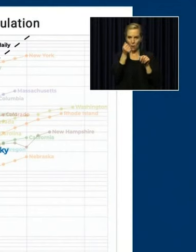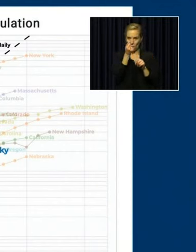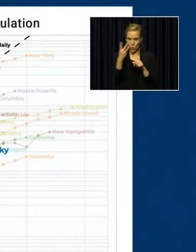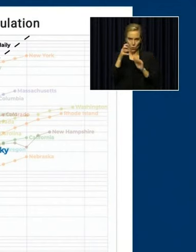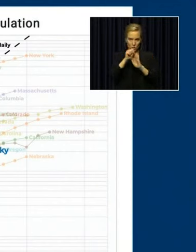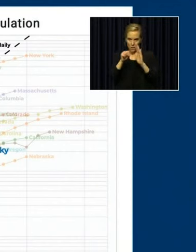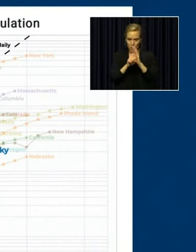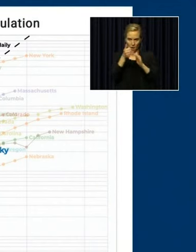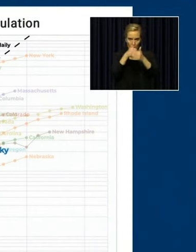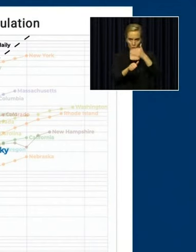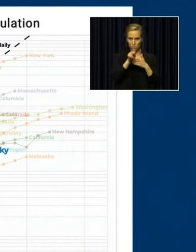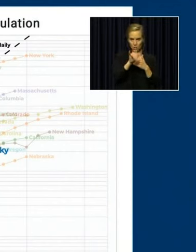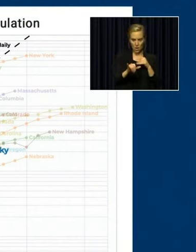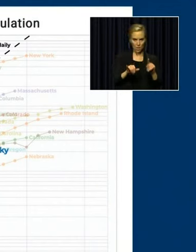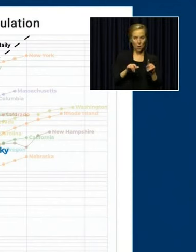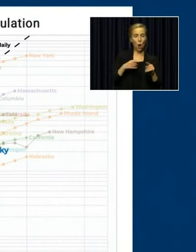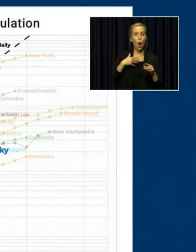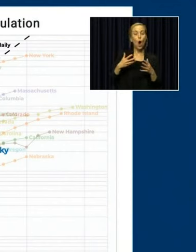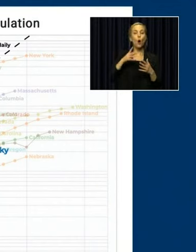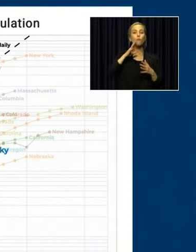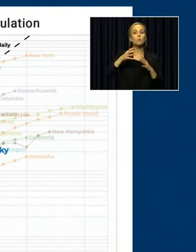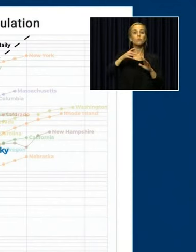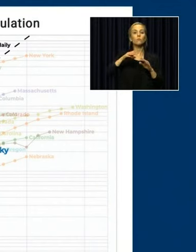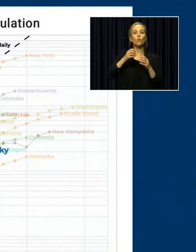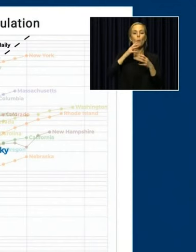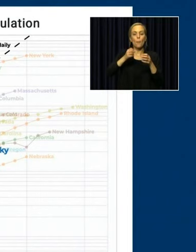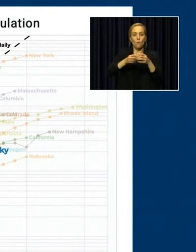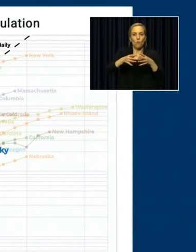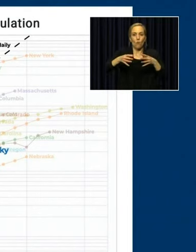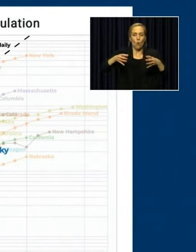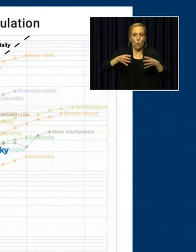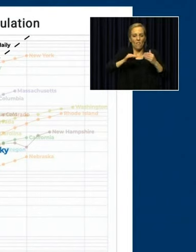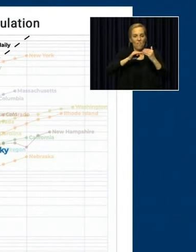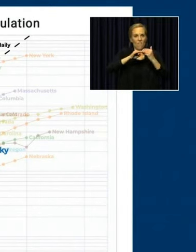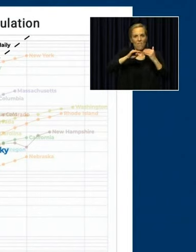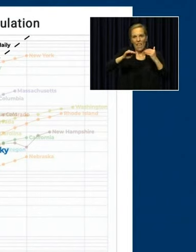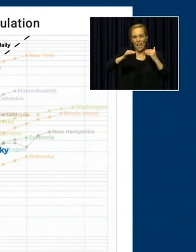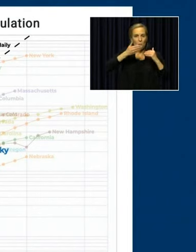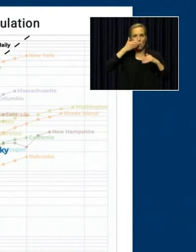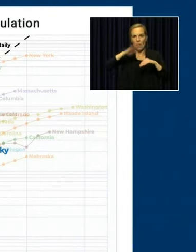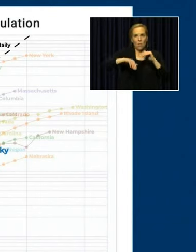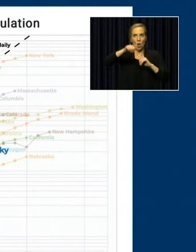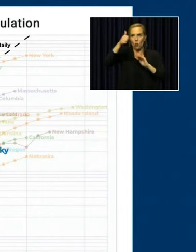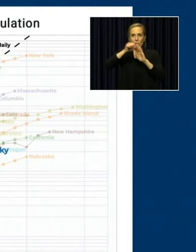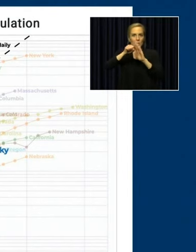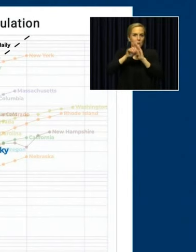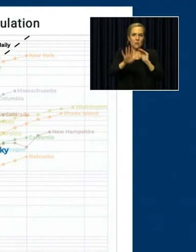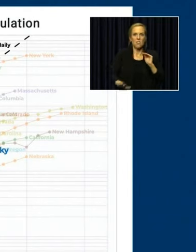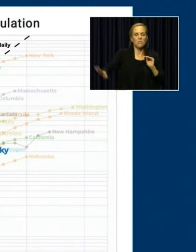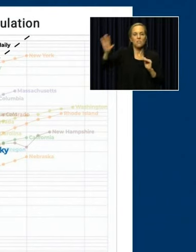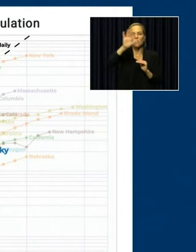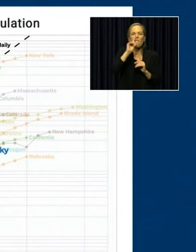JUST A FEW UPDATES, AND THEN WE'LL GET TO TODAY'S NUMBERS. THE FIRST IS THANK YOU TO OUR